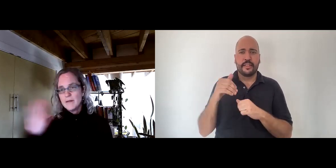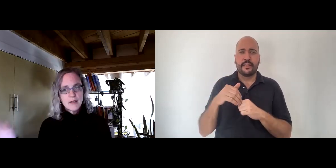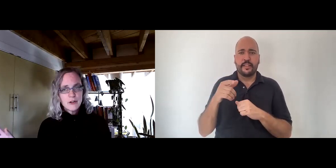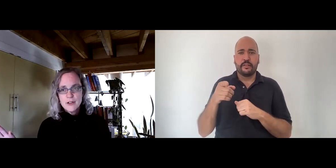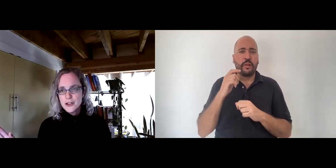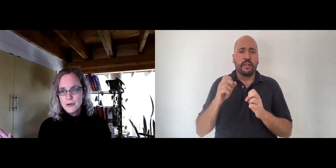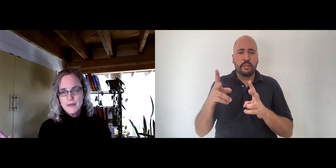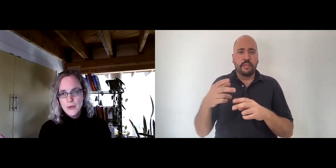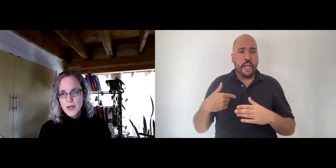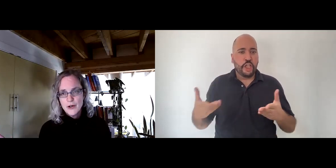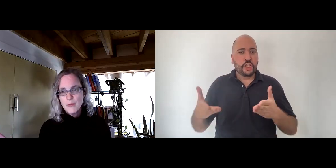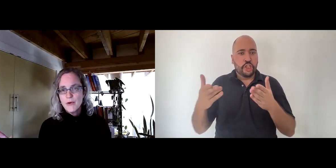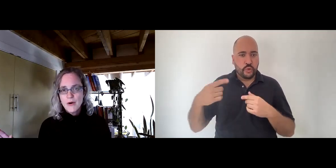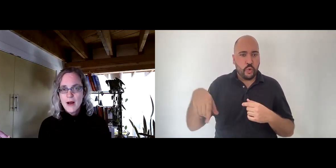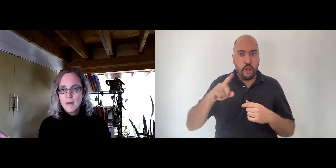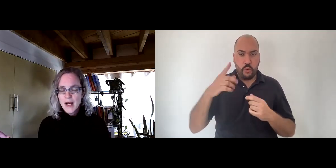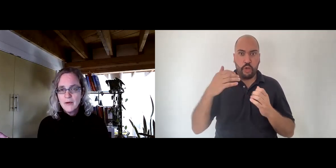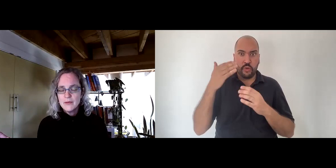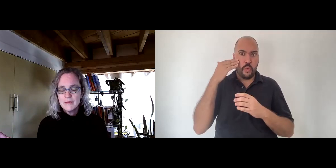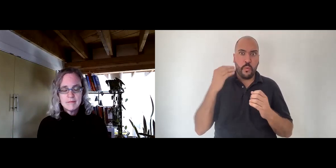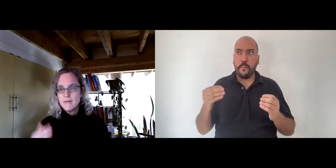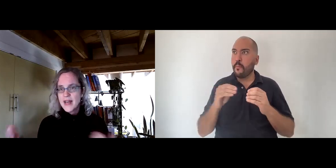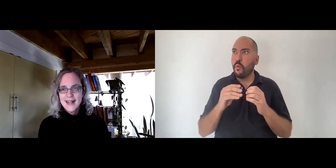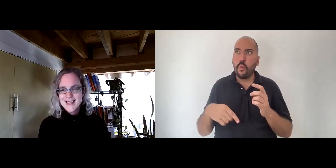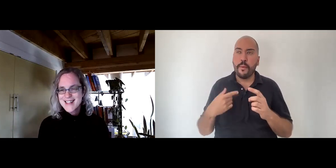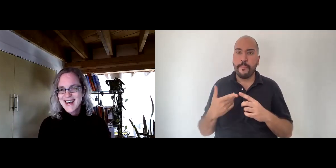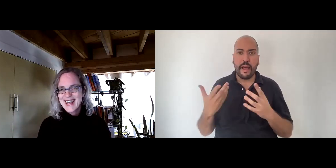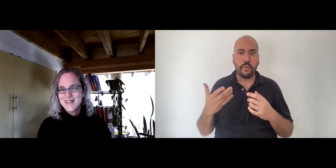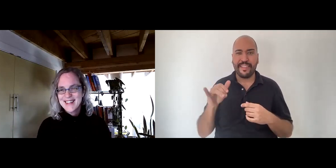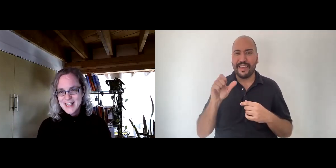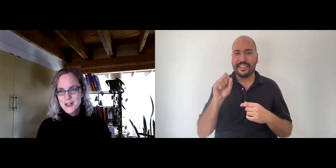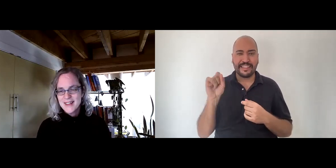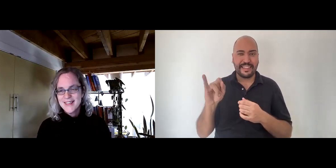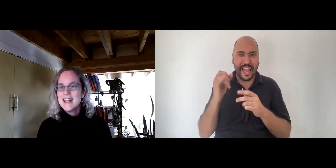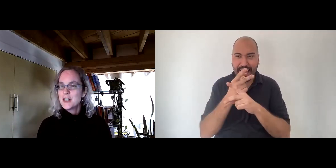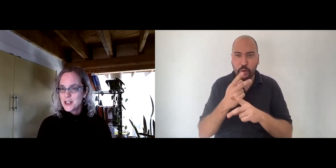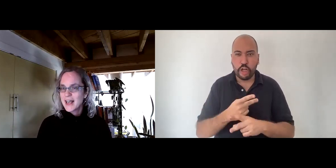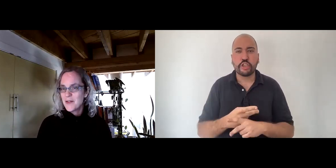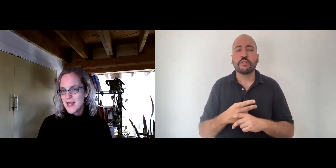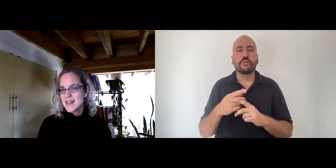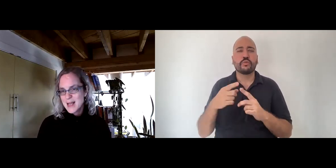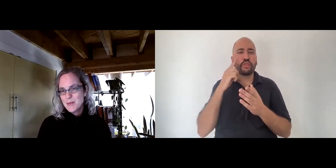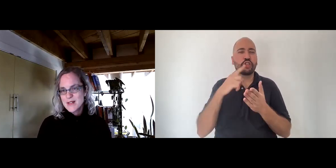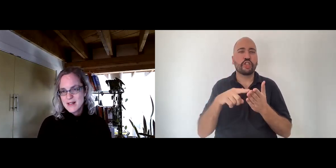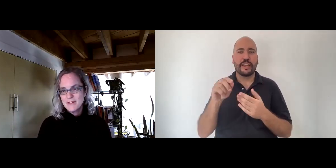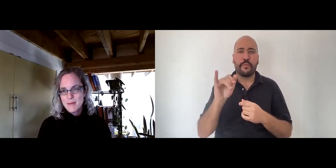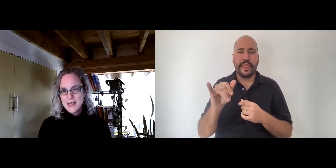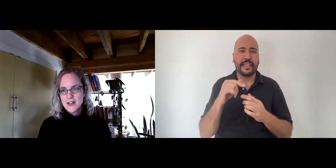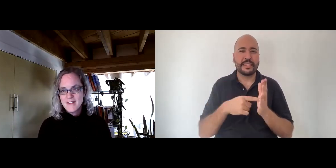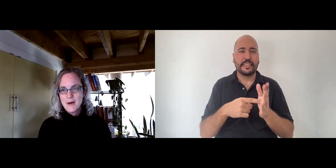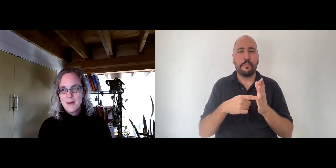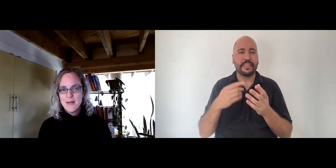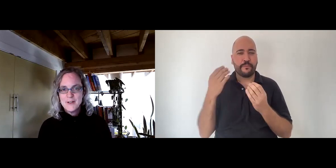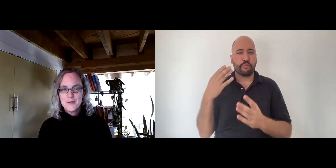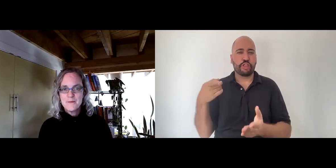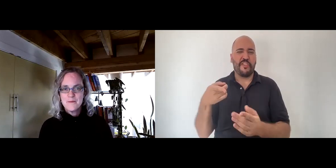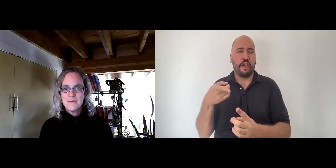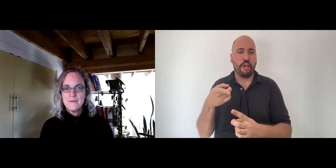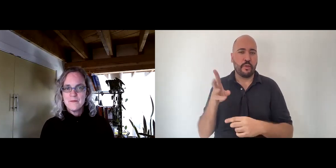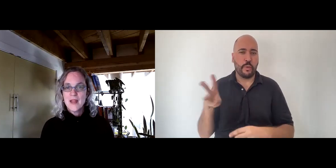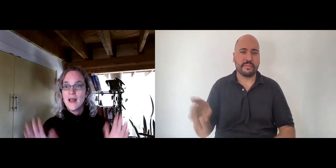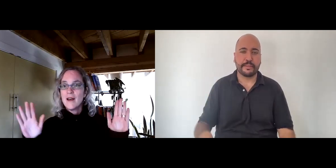if you wanna know more about that SSI calculation, to check out the examples and information on that web page.